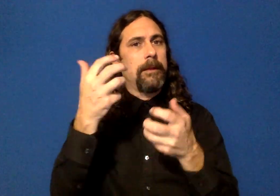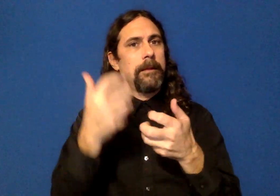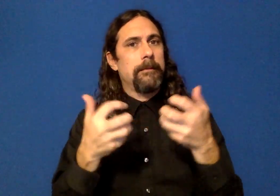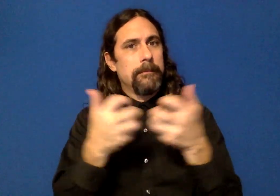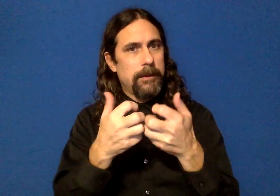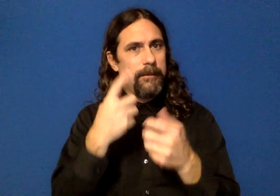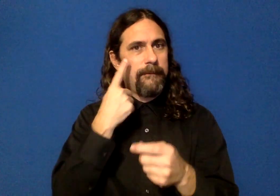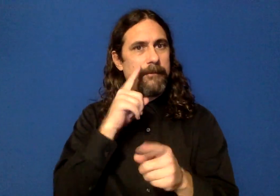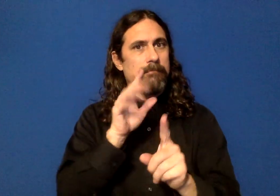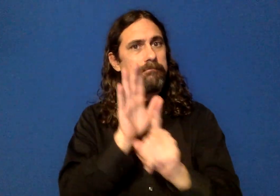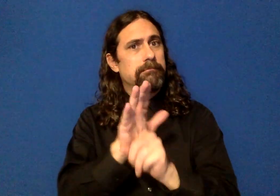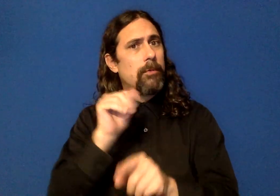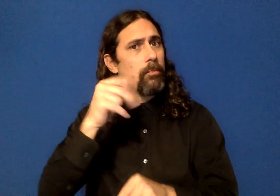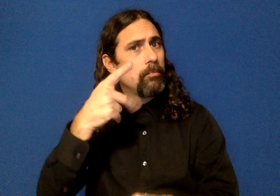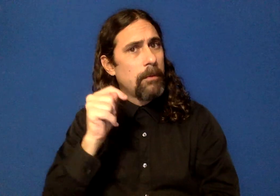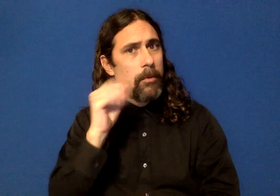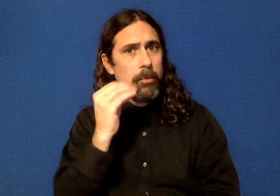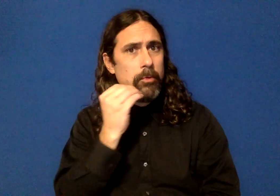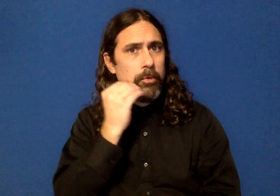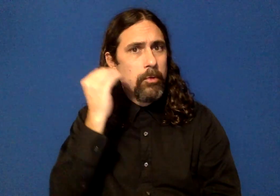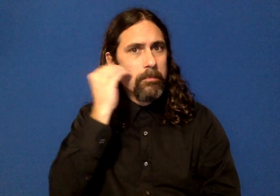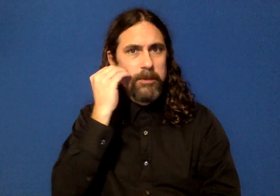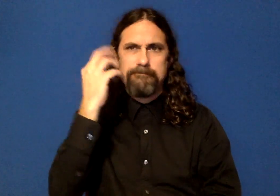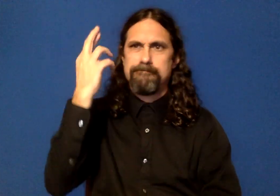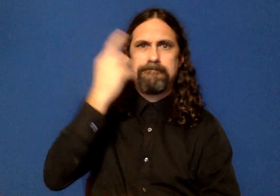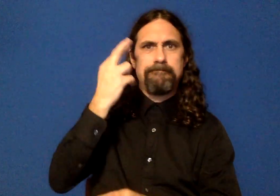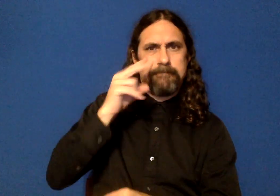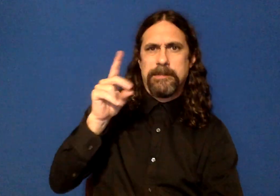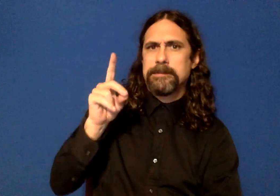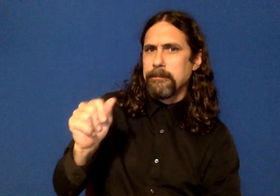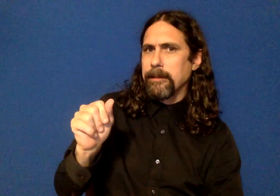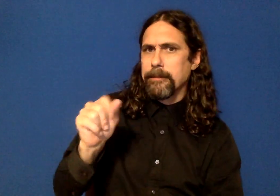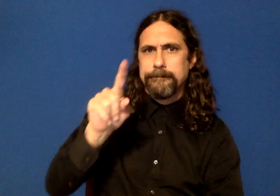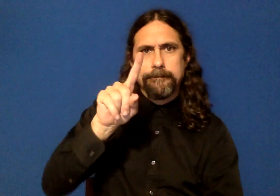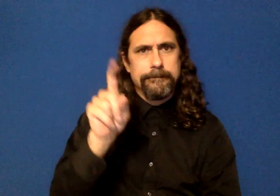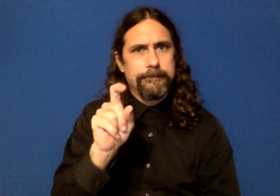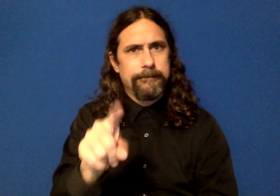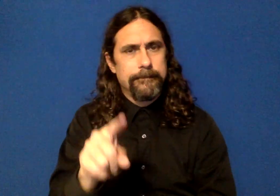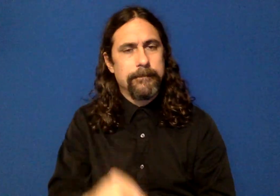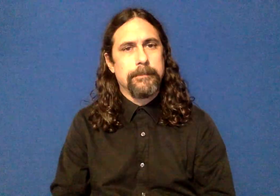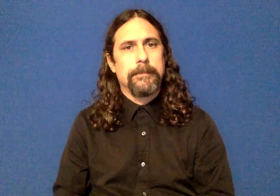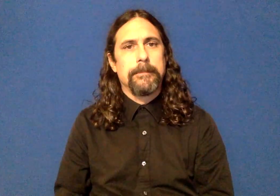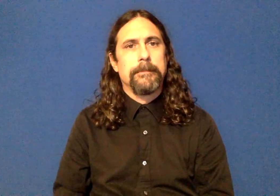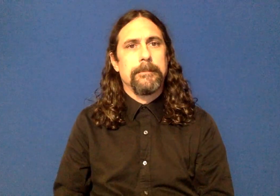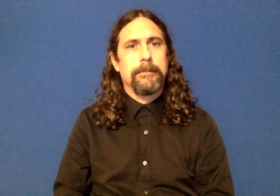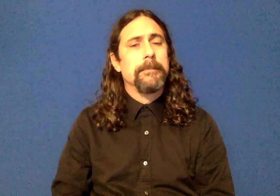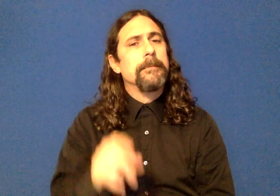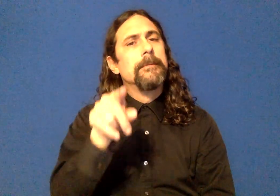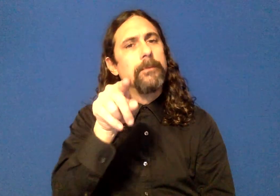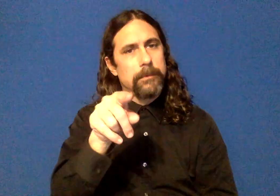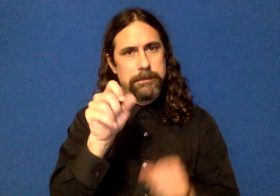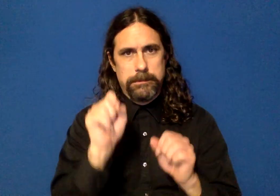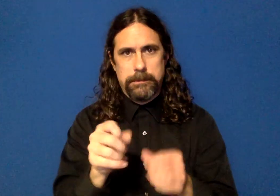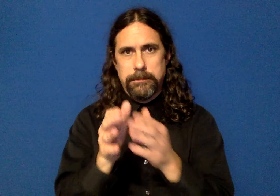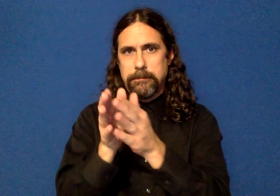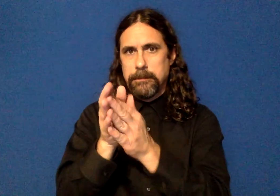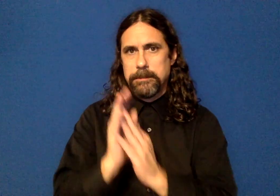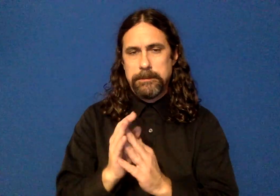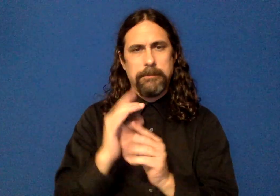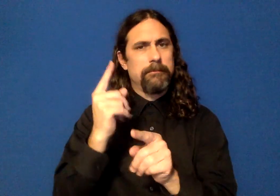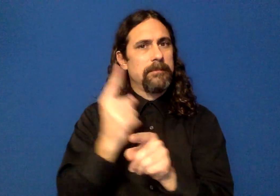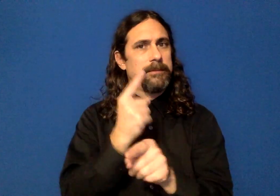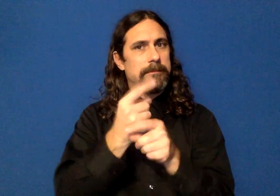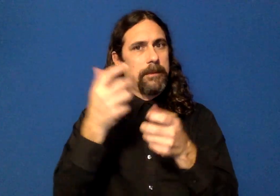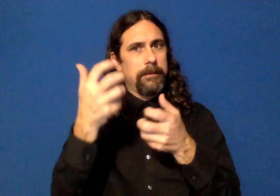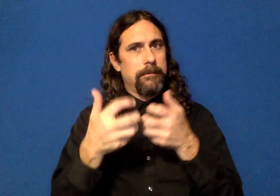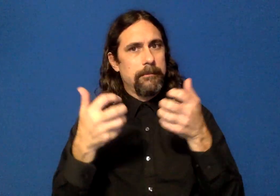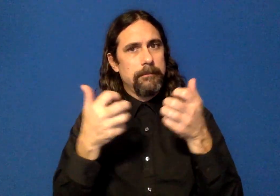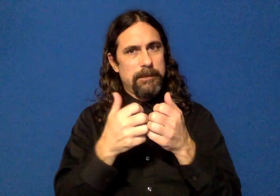to your apartment or home, due to a disability? You can request reasonable accommodations due to a